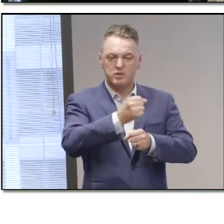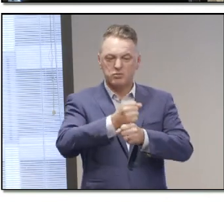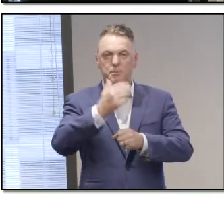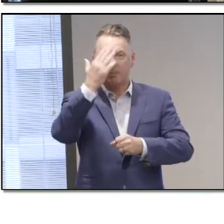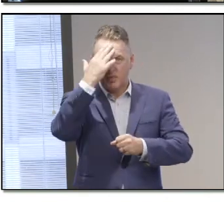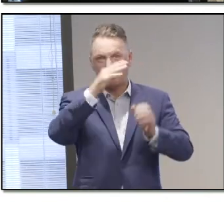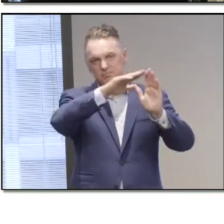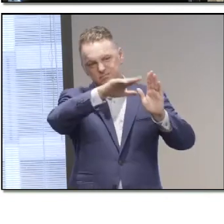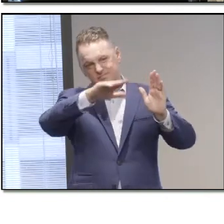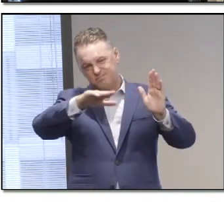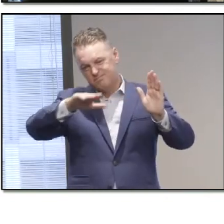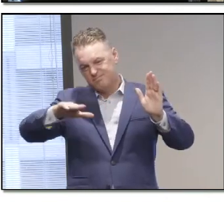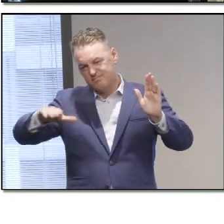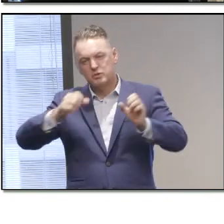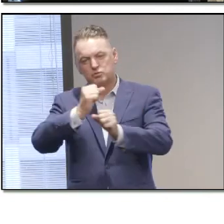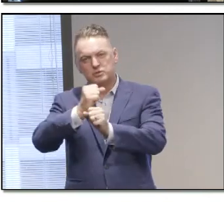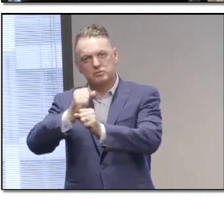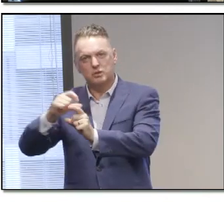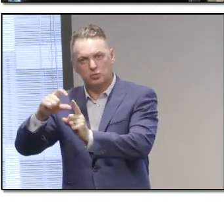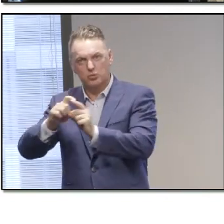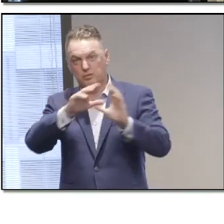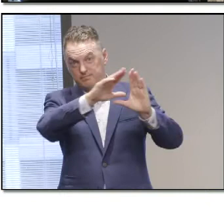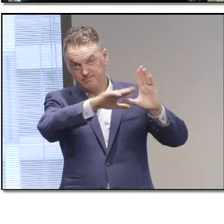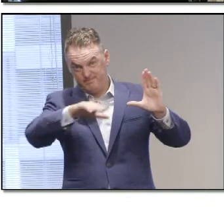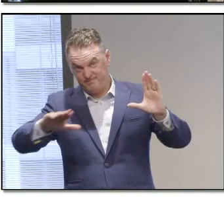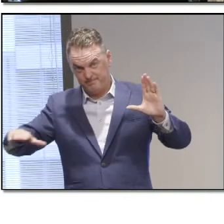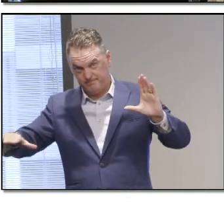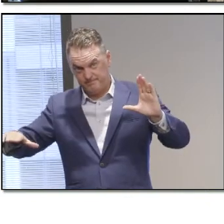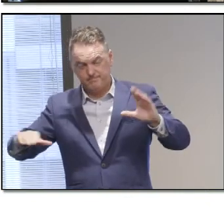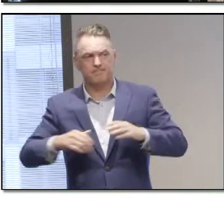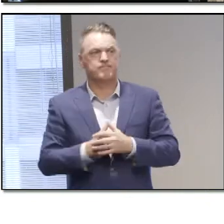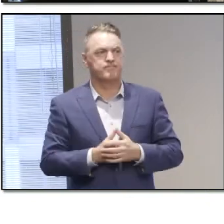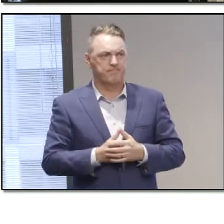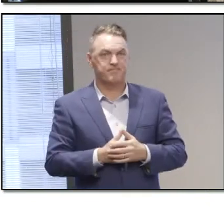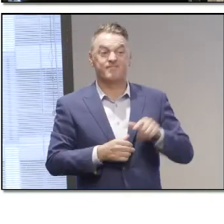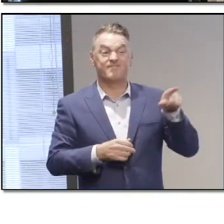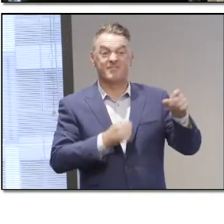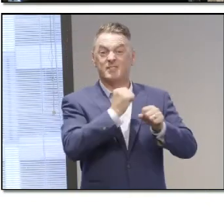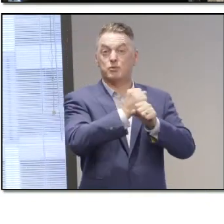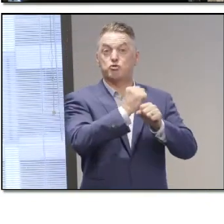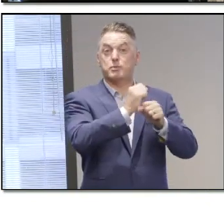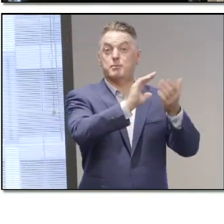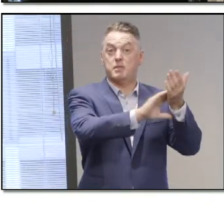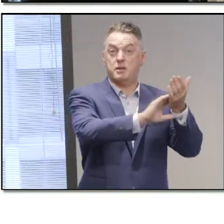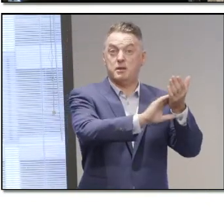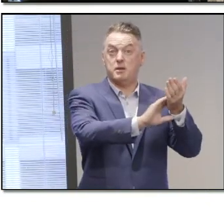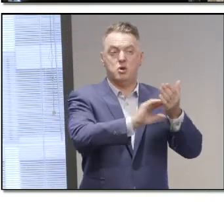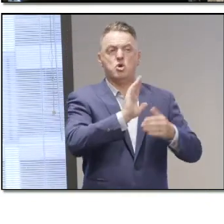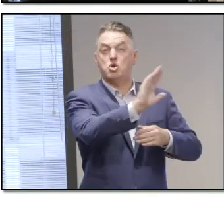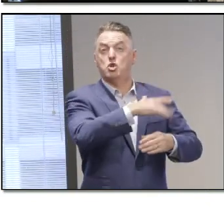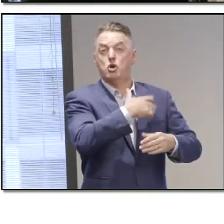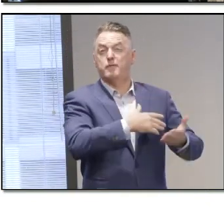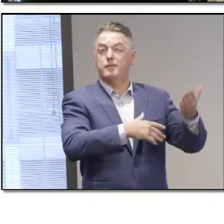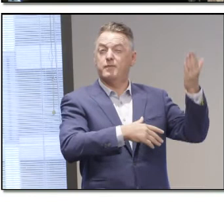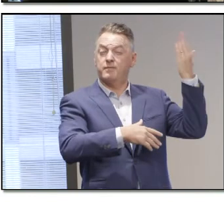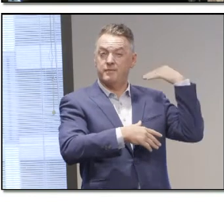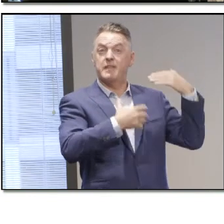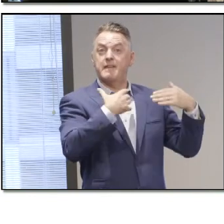her great-granddaughter. Exposures that she has during her life have direct effects on her early